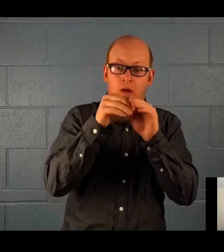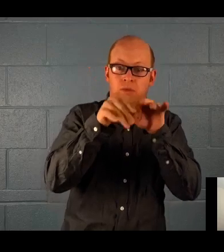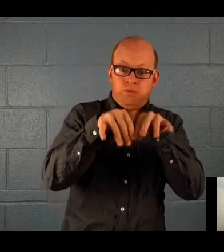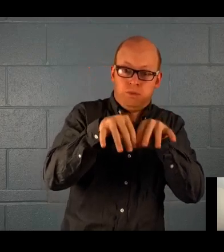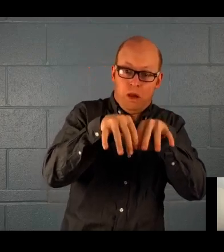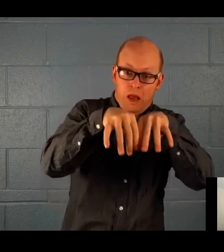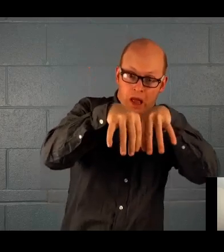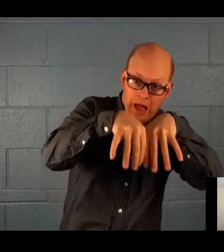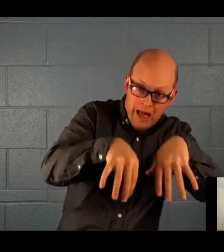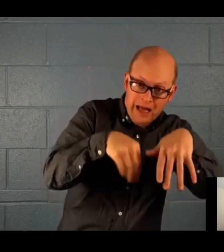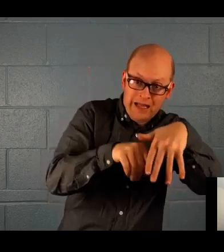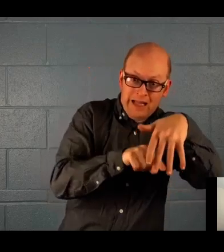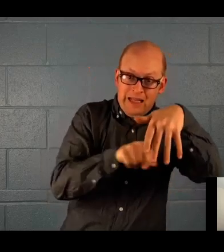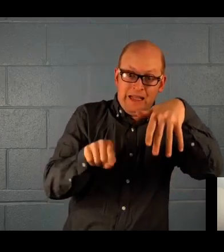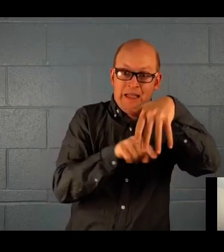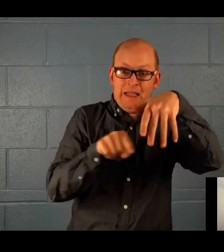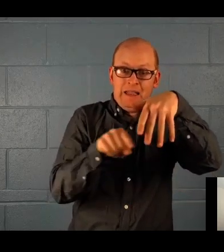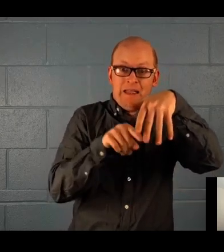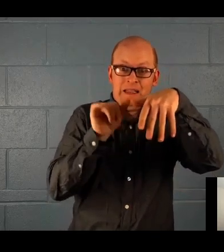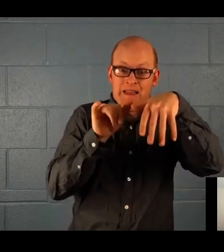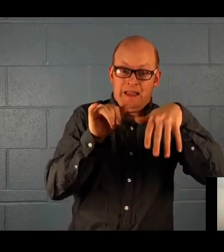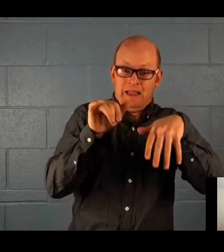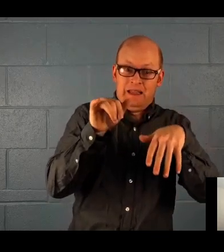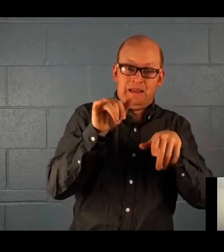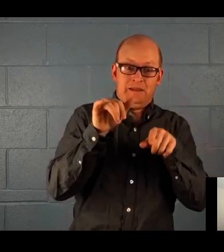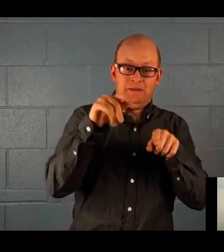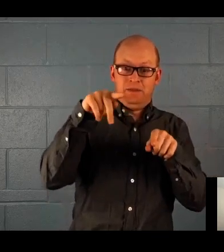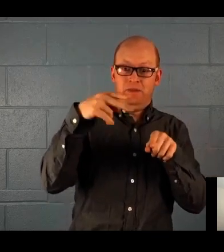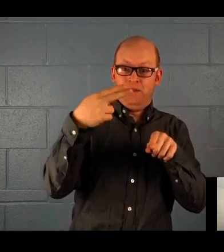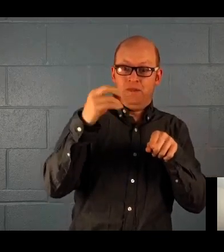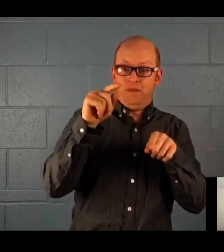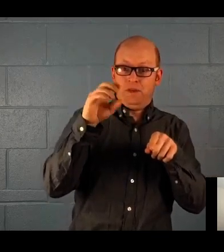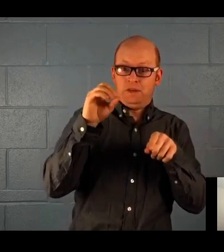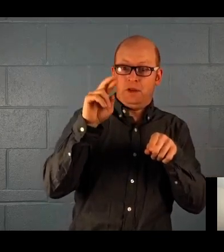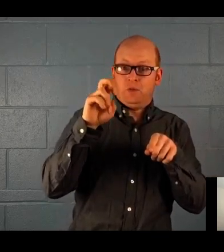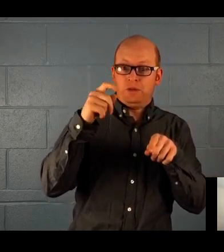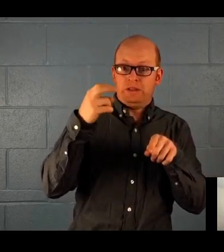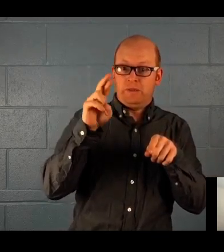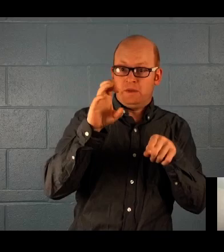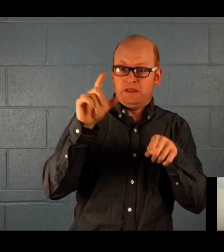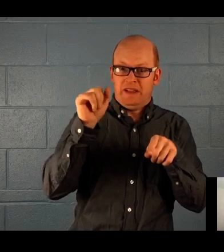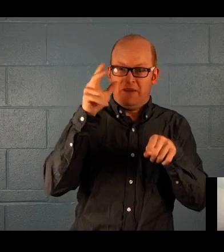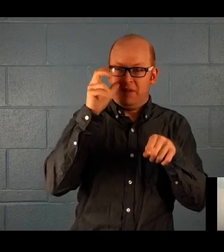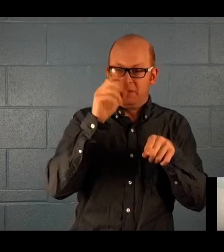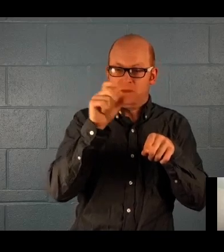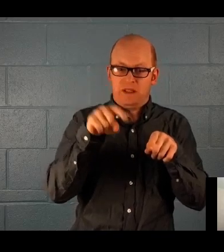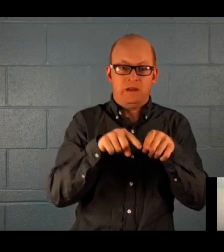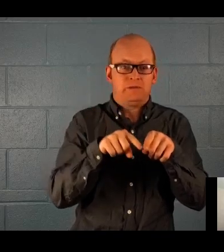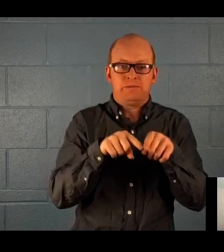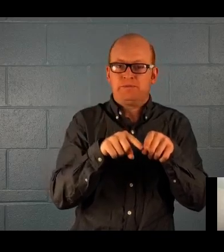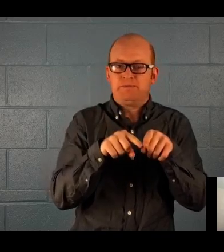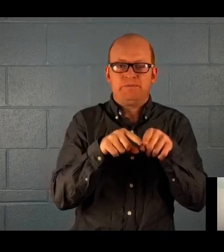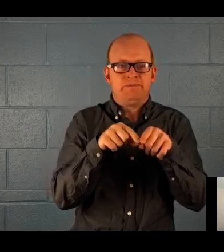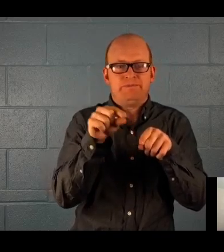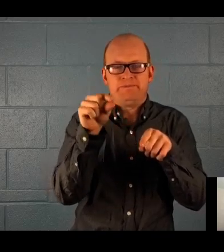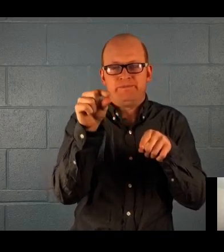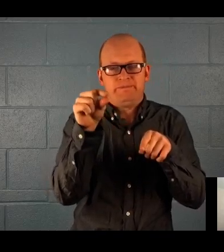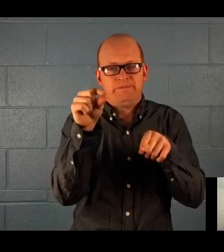Notably however, expression of myosin VIIA in the photoreceptor cells of those shaker 1 mice was hardly detectable.